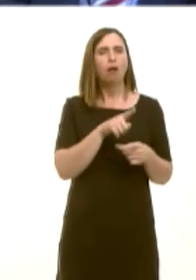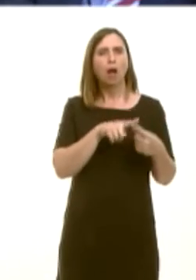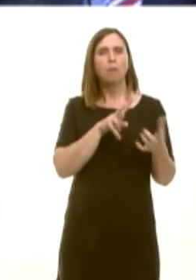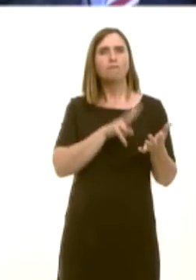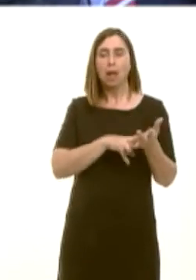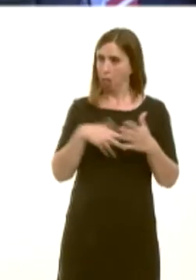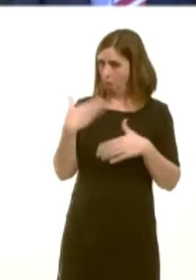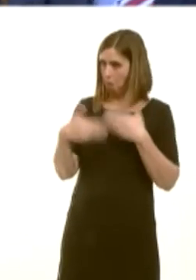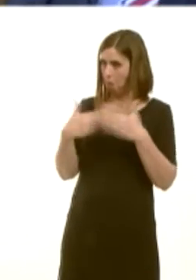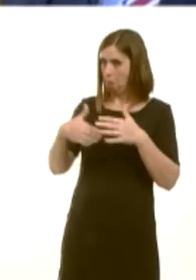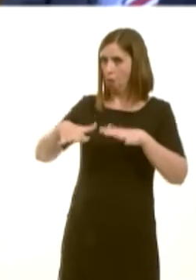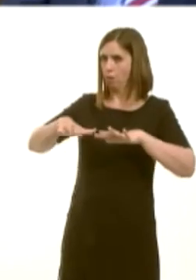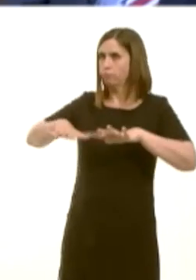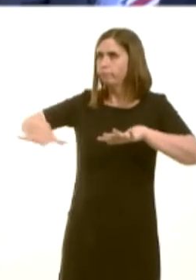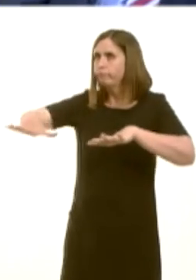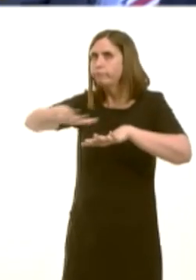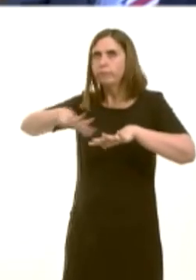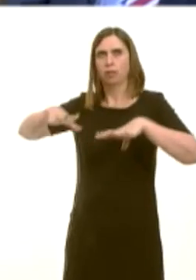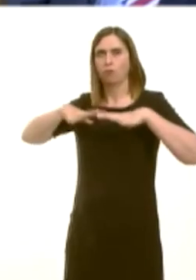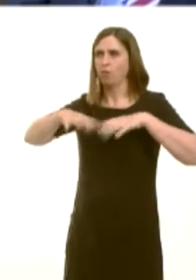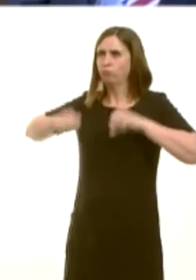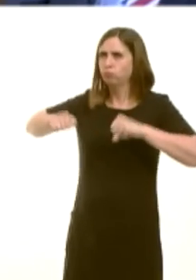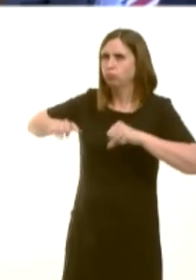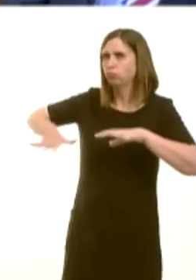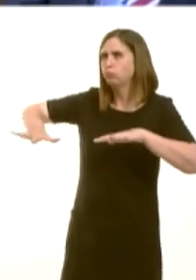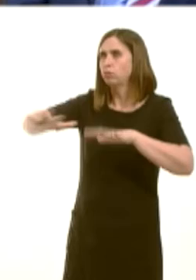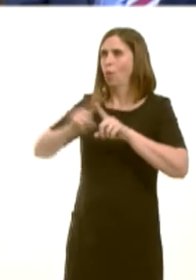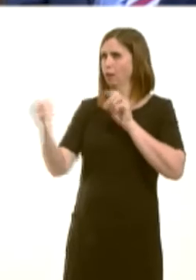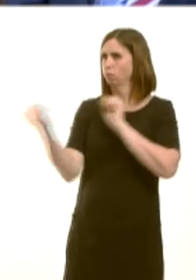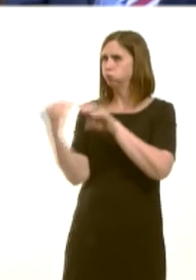made with site preparation works. The installation of highways and site-specific information